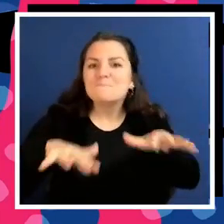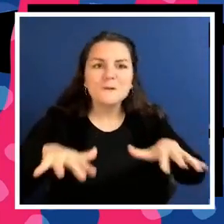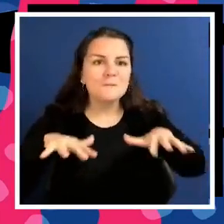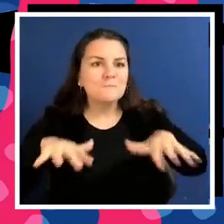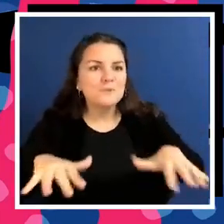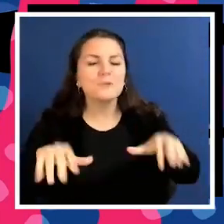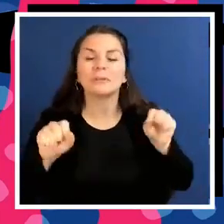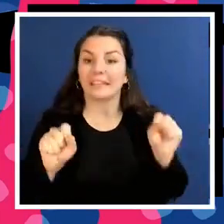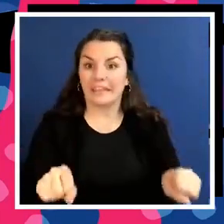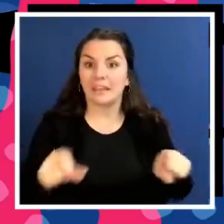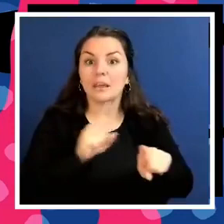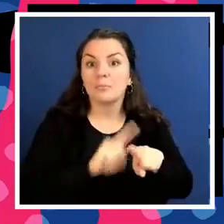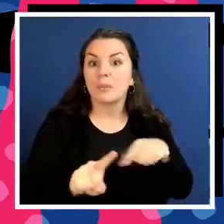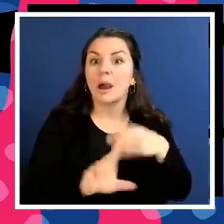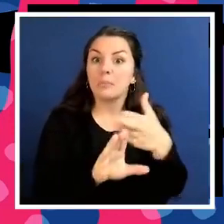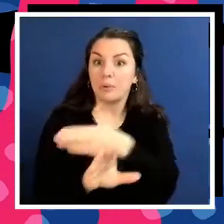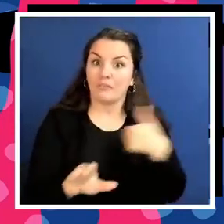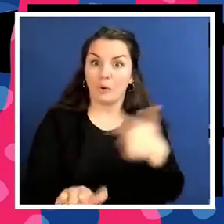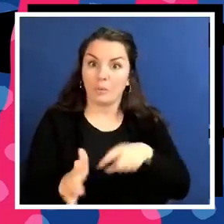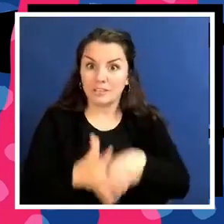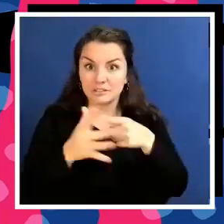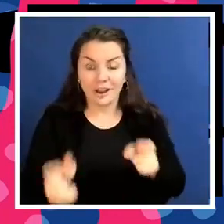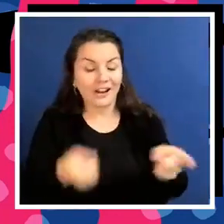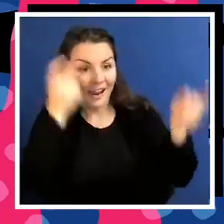INTO A PARTY REAL FAST.